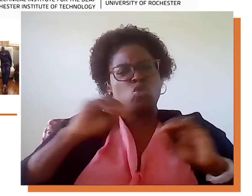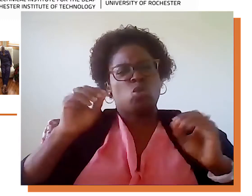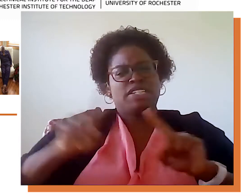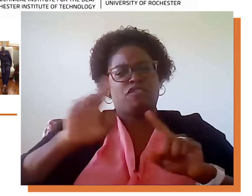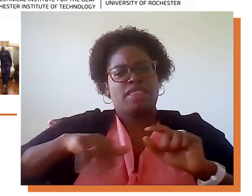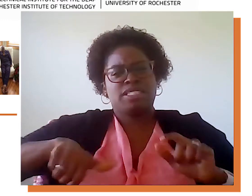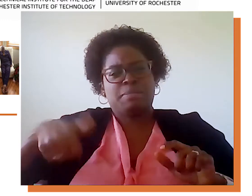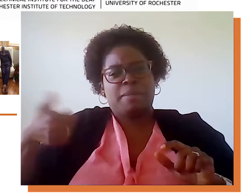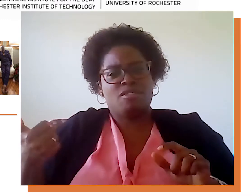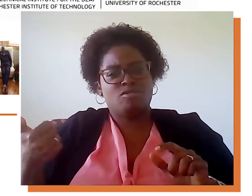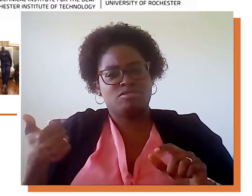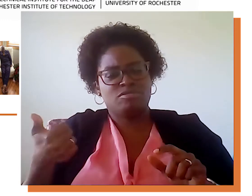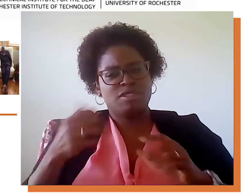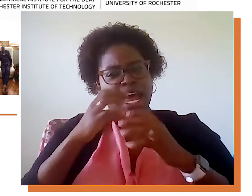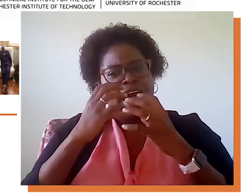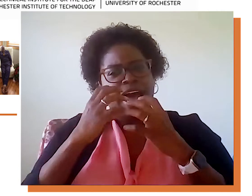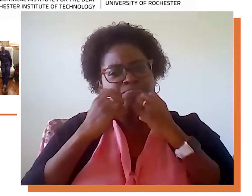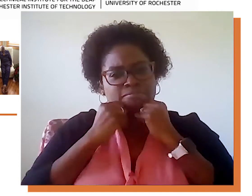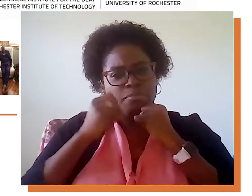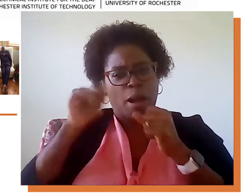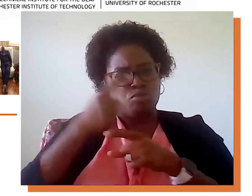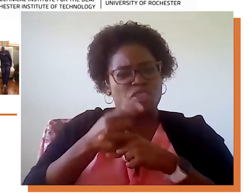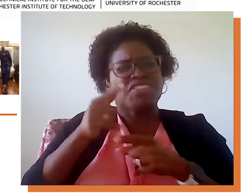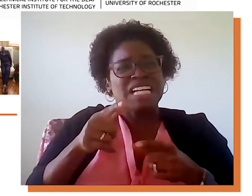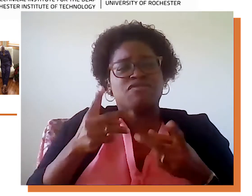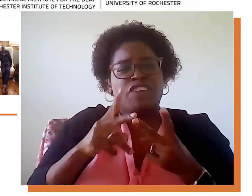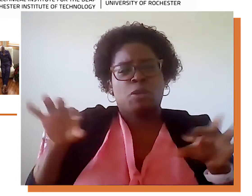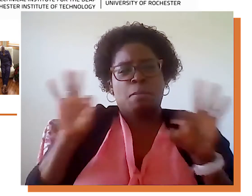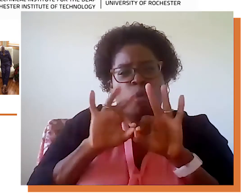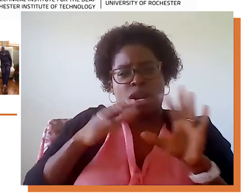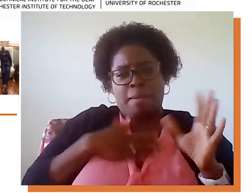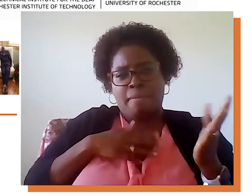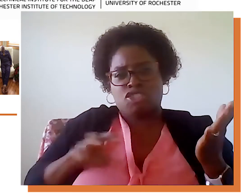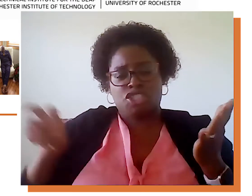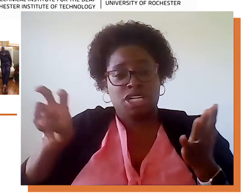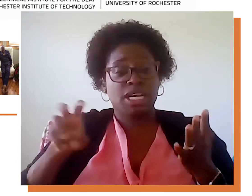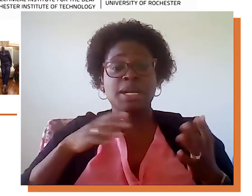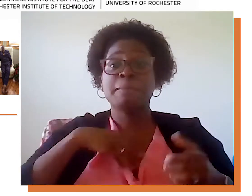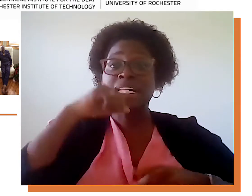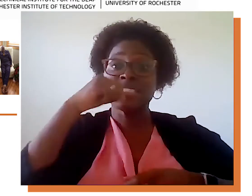It doesn't matter that you're hard-of-hearing." And it was a normal childhood, thanks to my brothers.